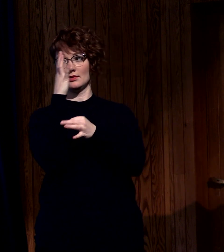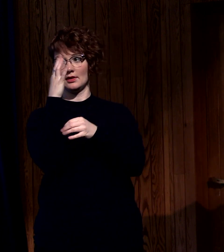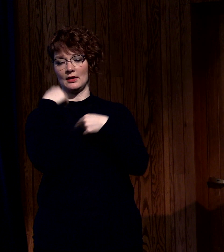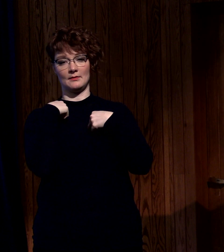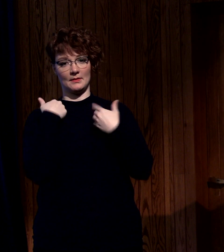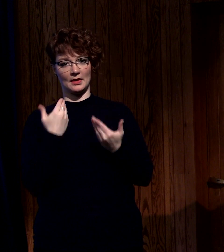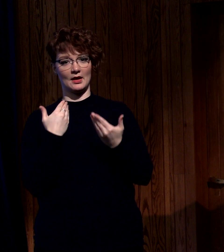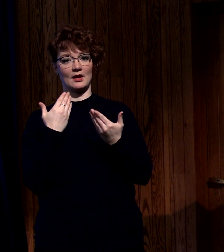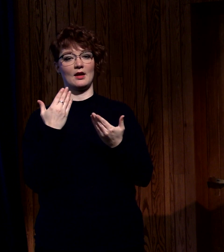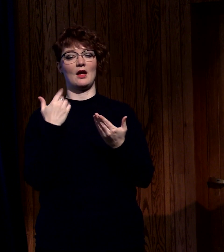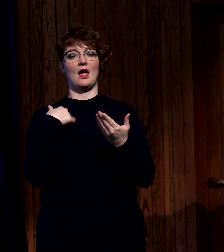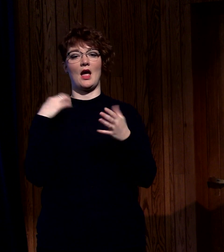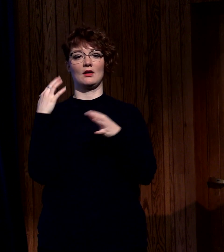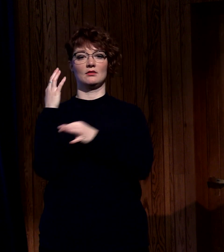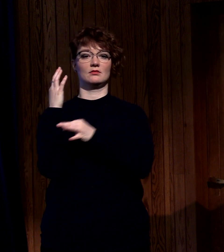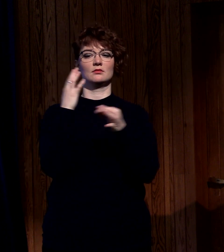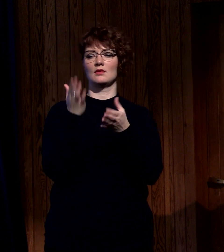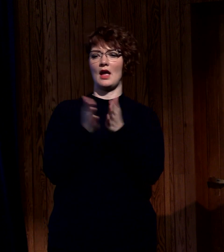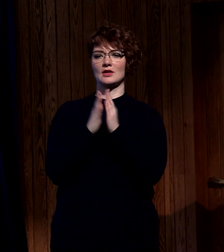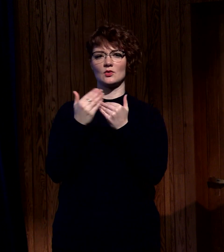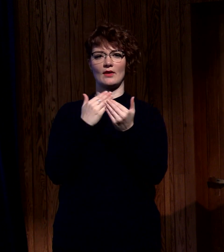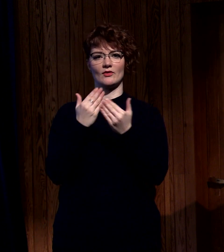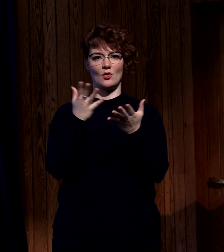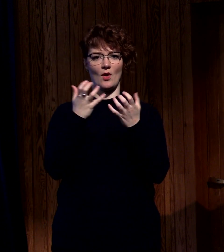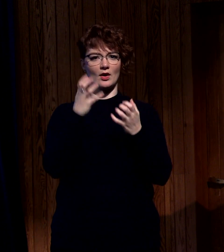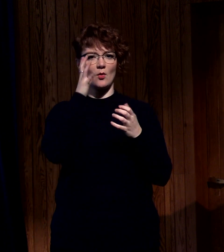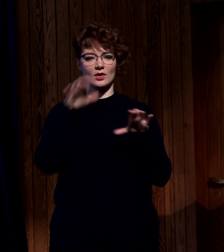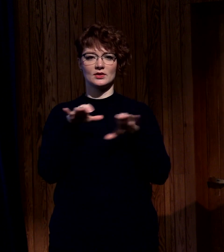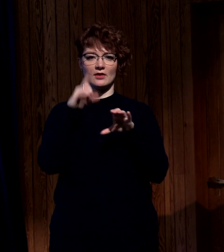in you, ask whatever you wish and it will be done for you.